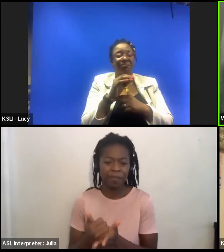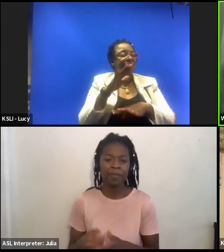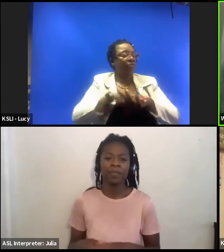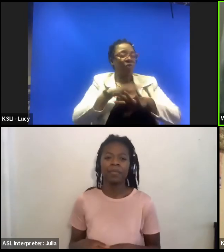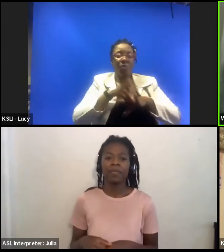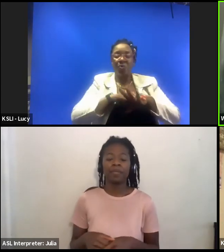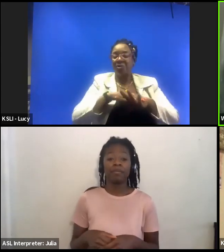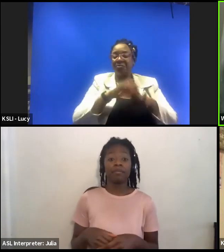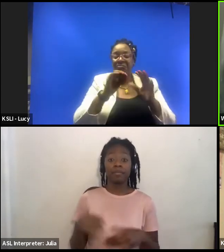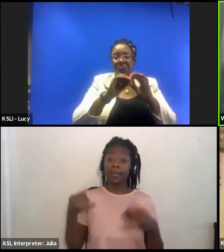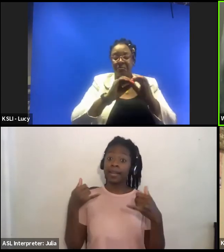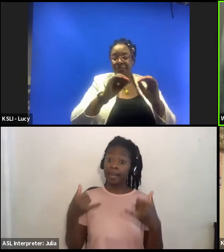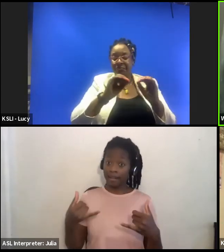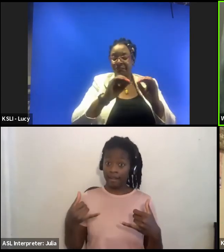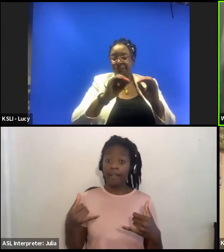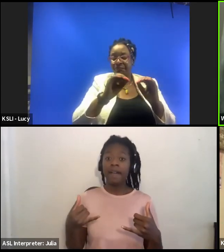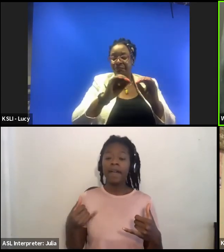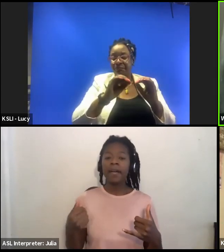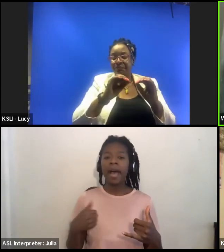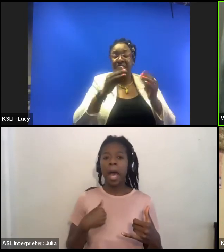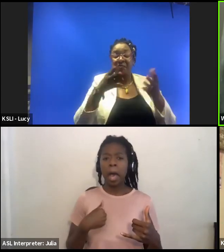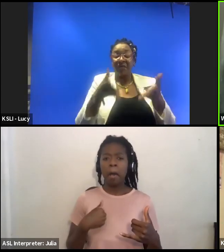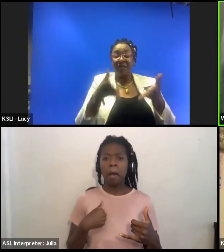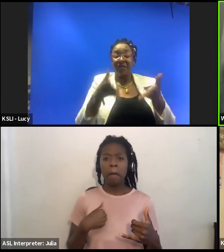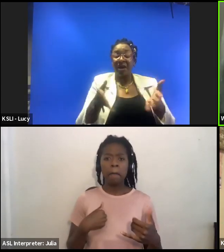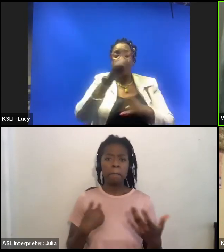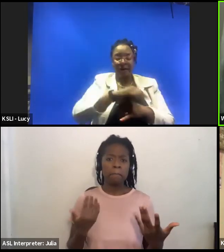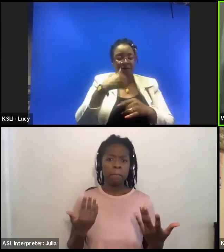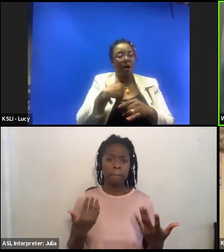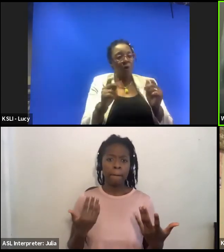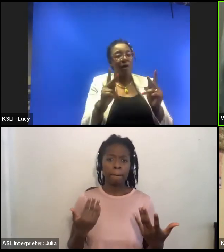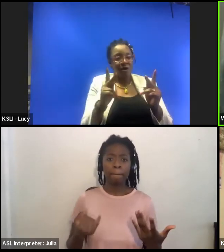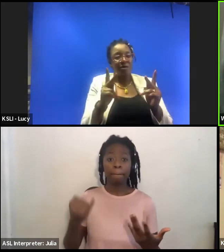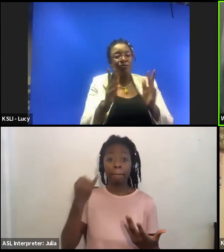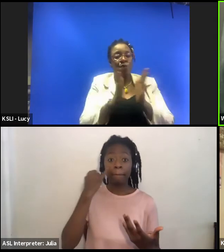I'm okay with an actor delivering one amazing moment.